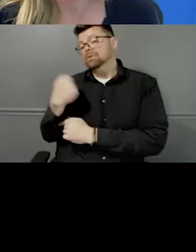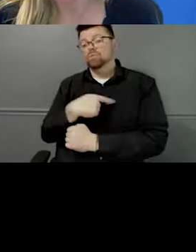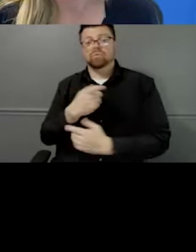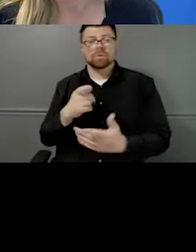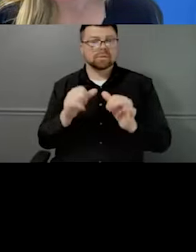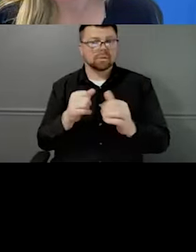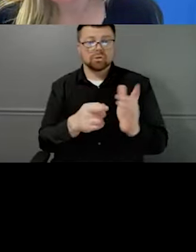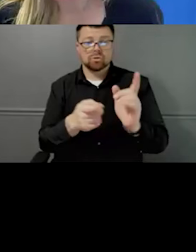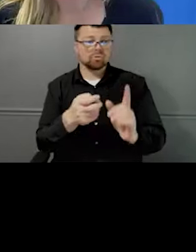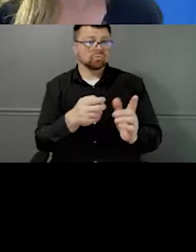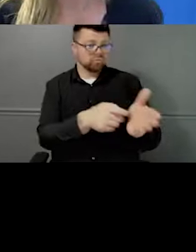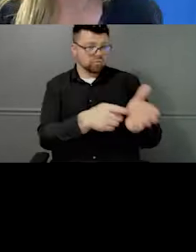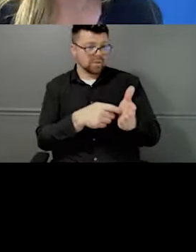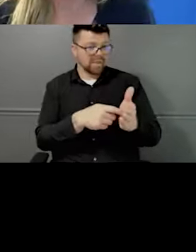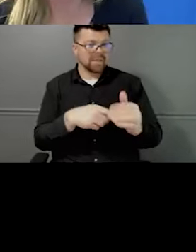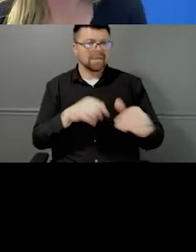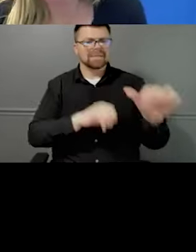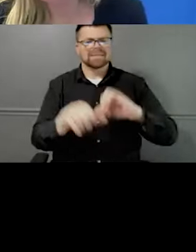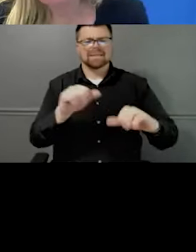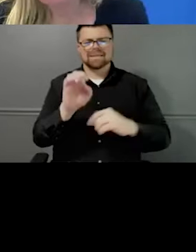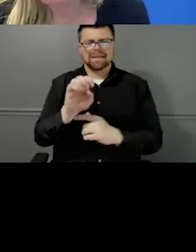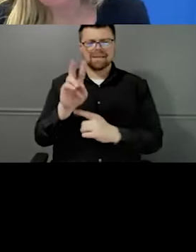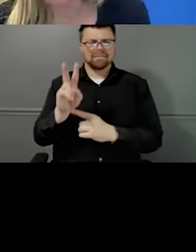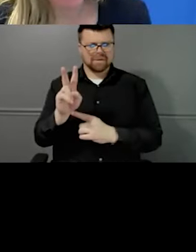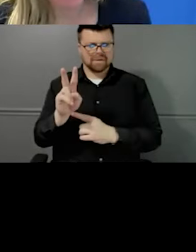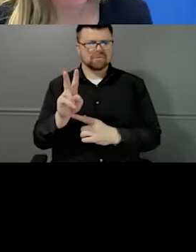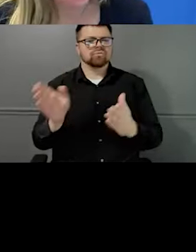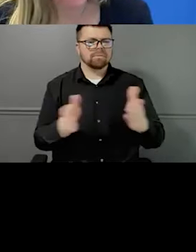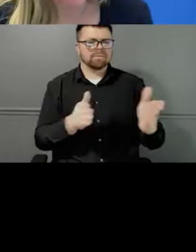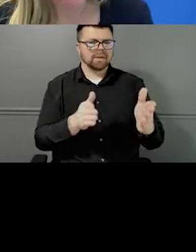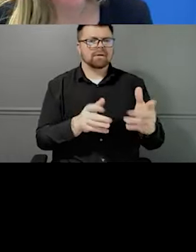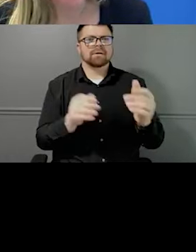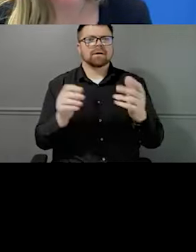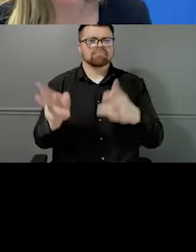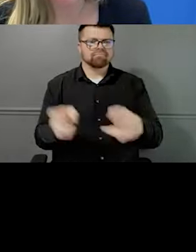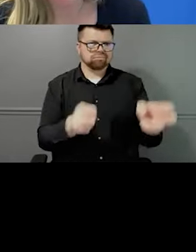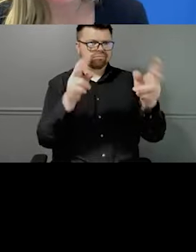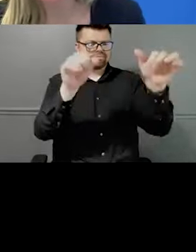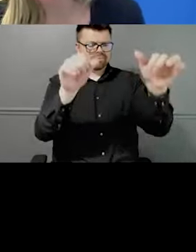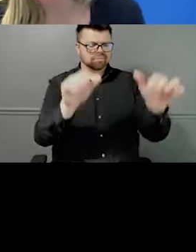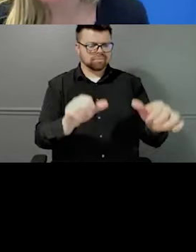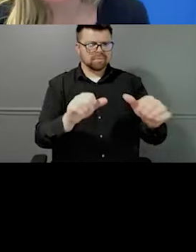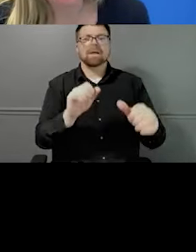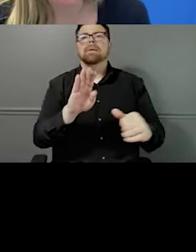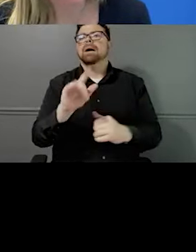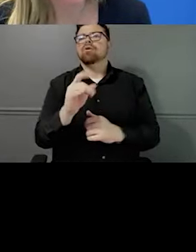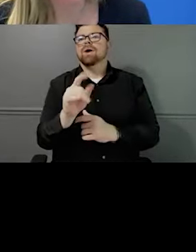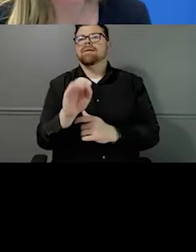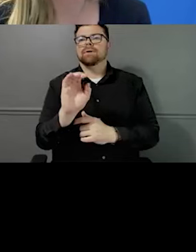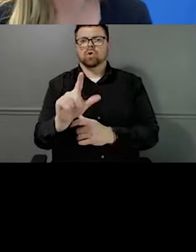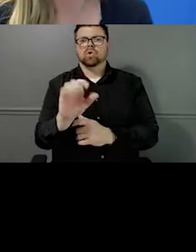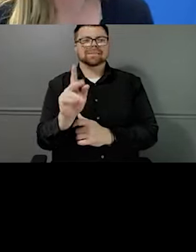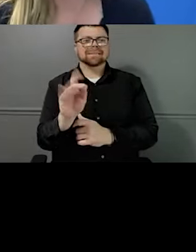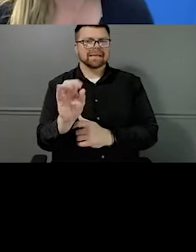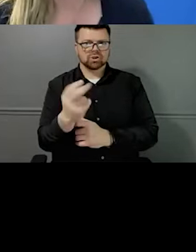SciENcv to prepare and upload your biographical sketch. Next slide, please.